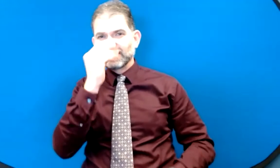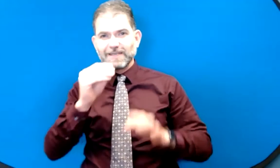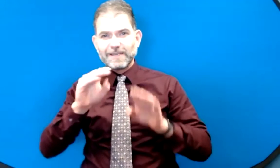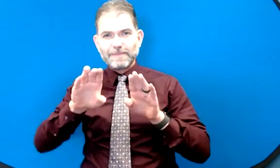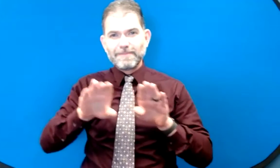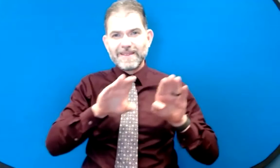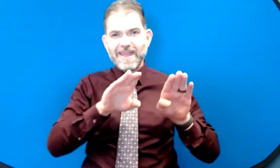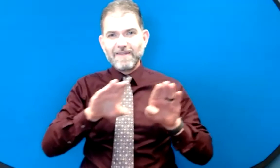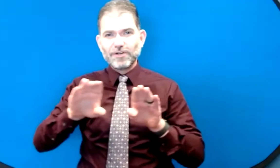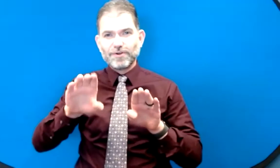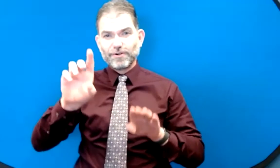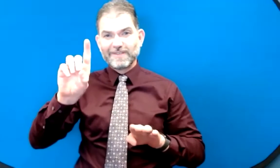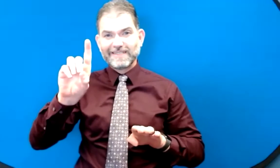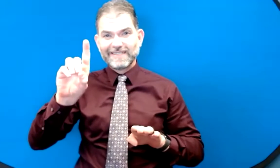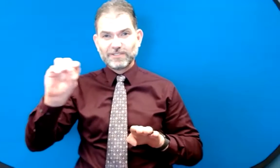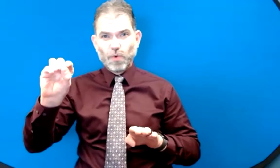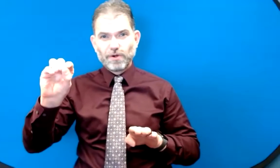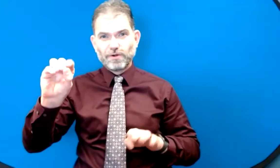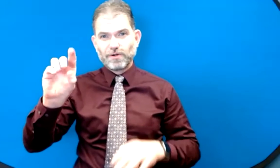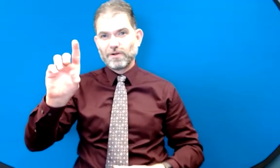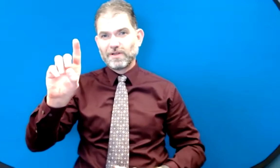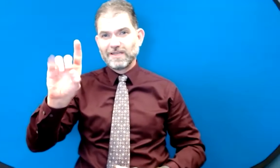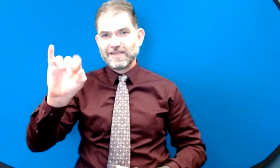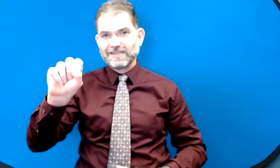ASL Interpreter: rem sleep, behavior, disorder.